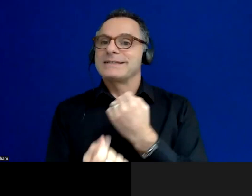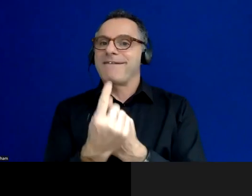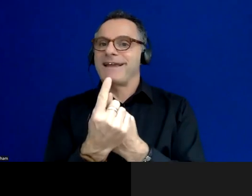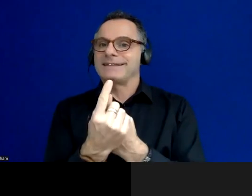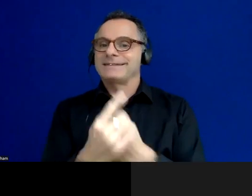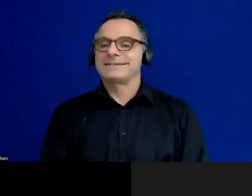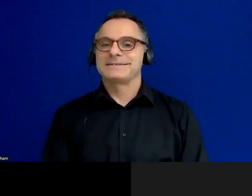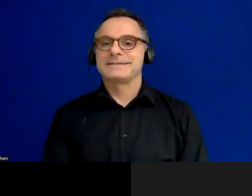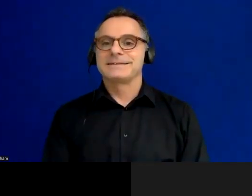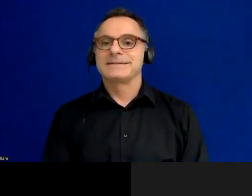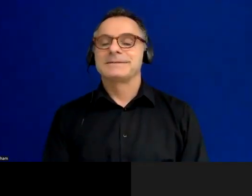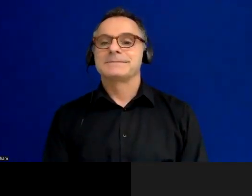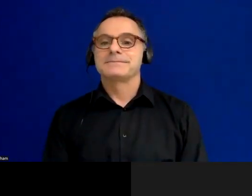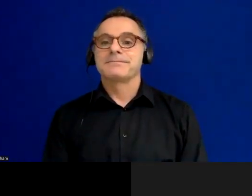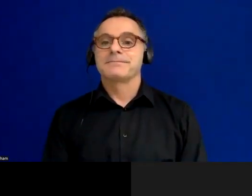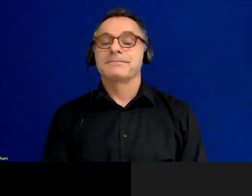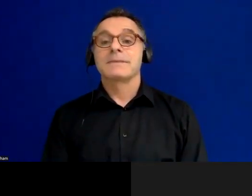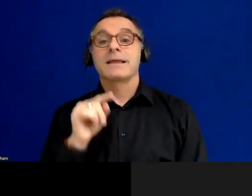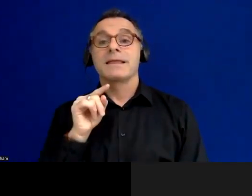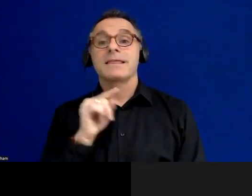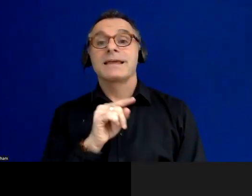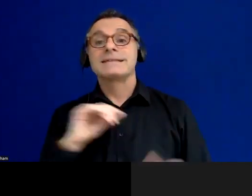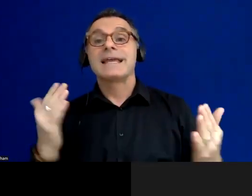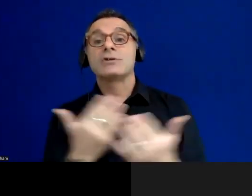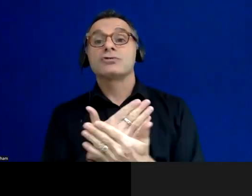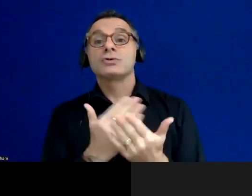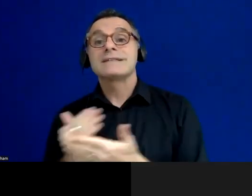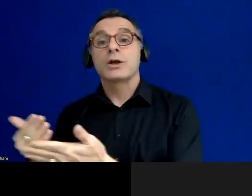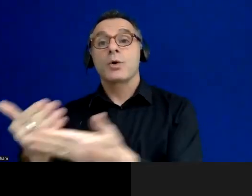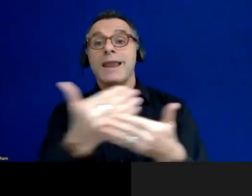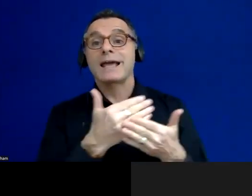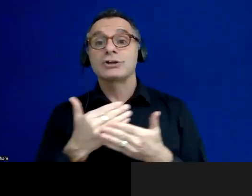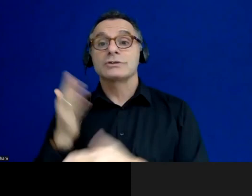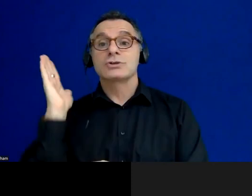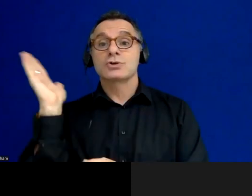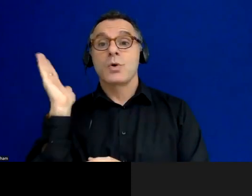Charlotte: So, this is the Introducing Collections talk. This is one of our regular events that